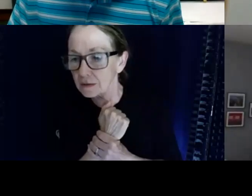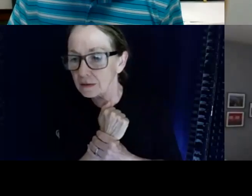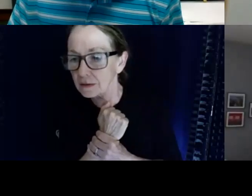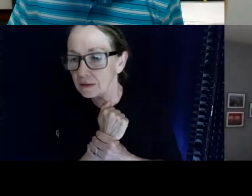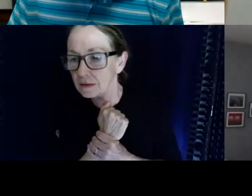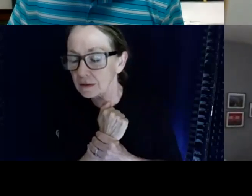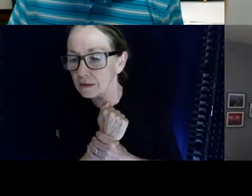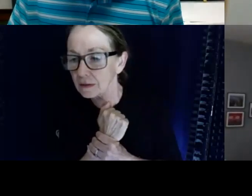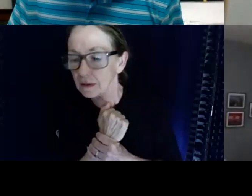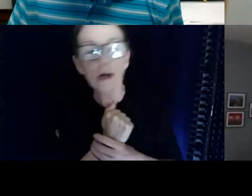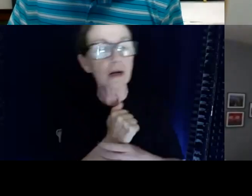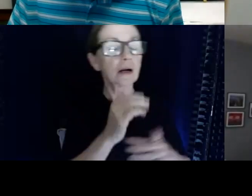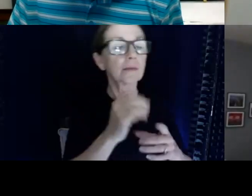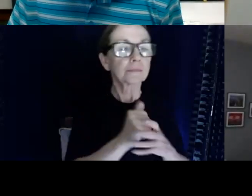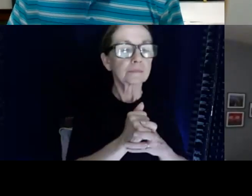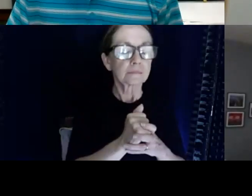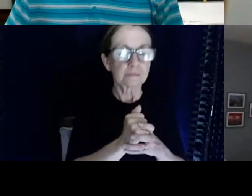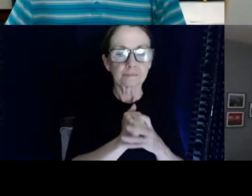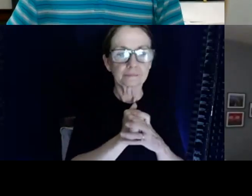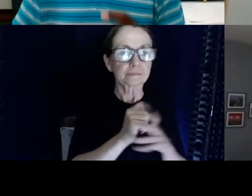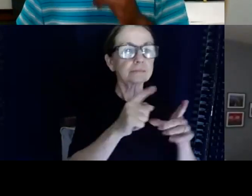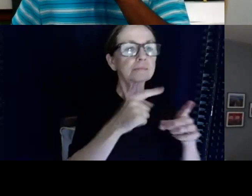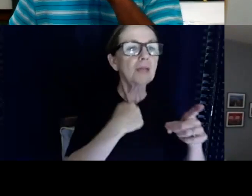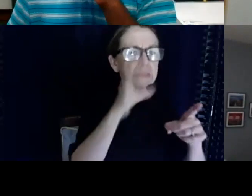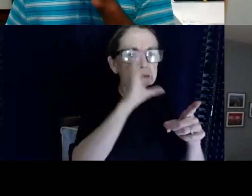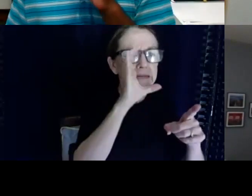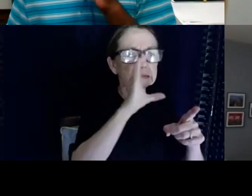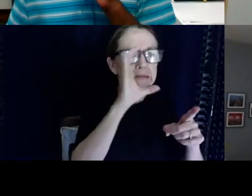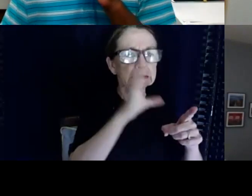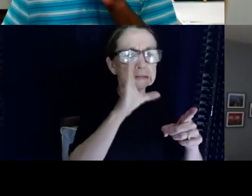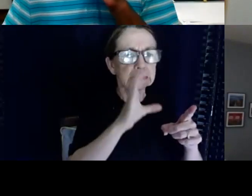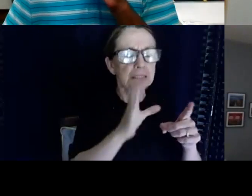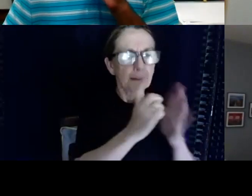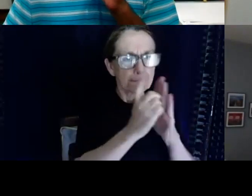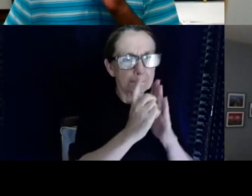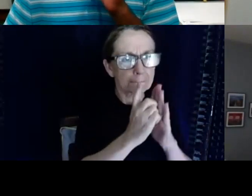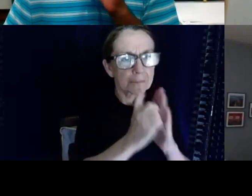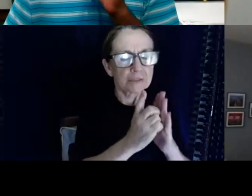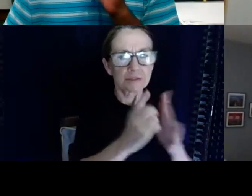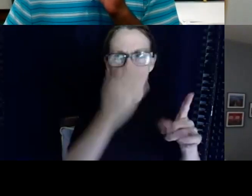YEAH, AND YOU'LL SEND IT TO ME, BRETT? WILL YOU E-MAIL IT, THEN?